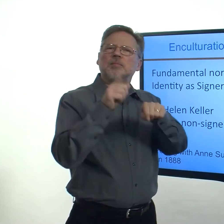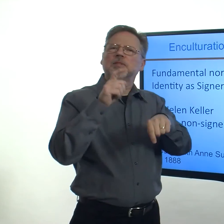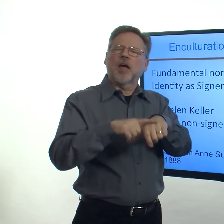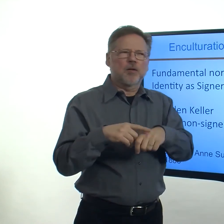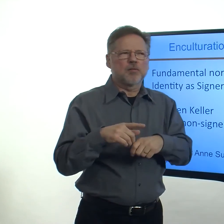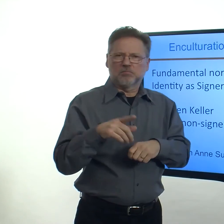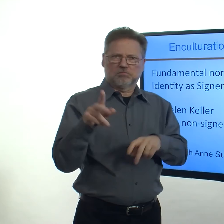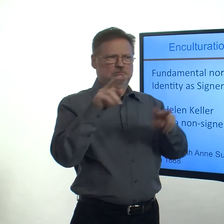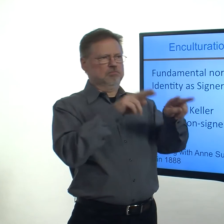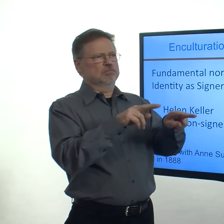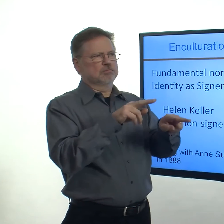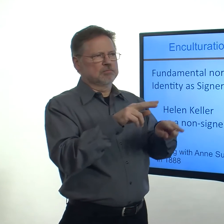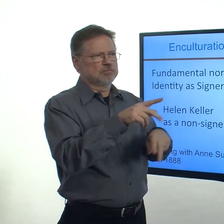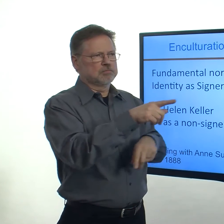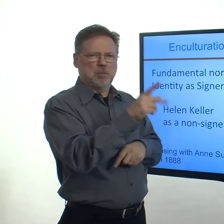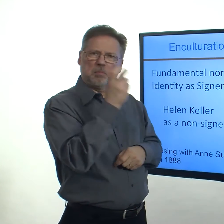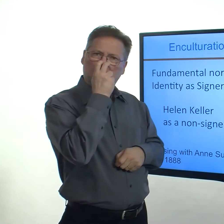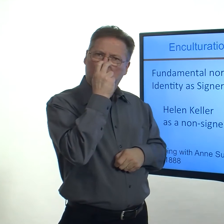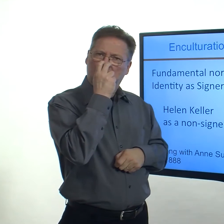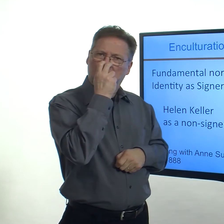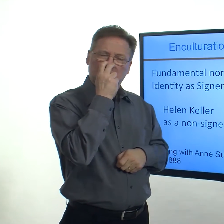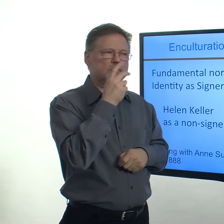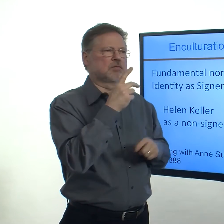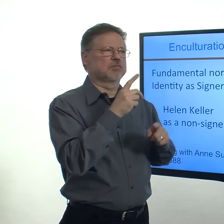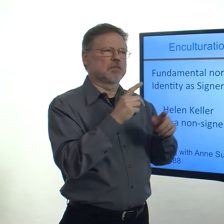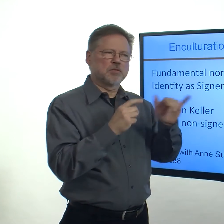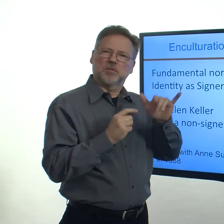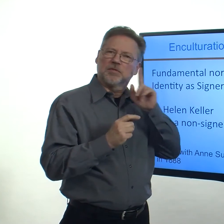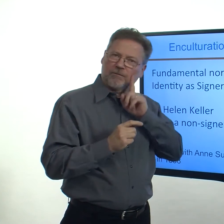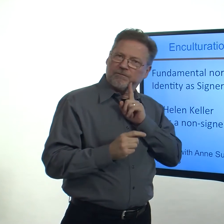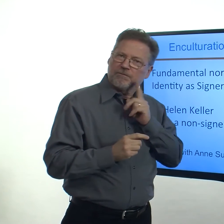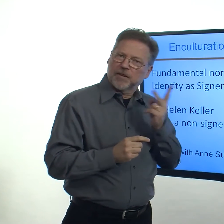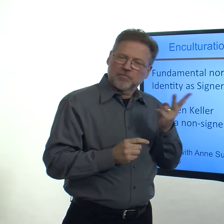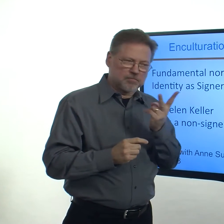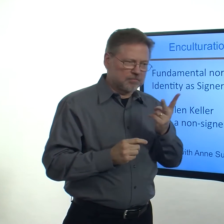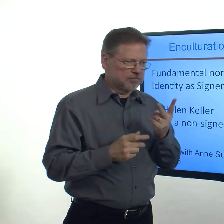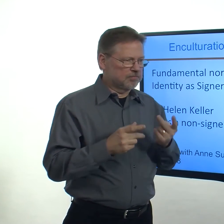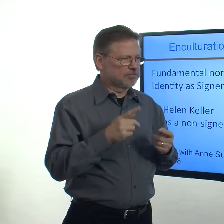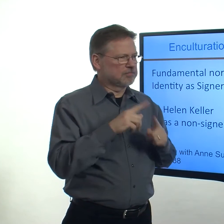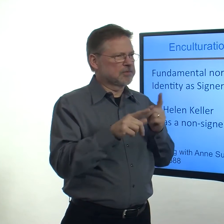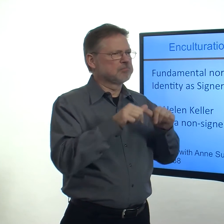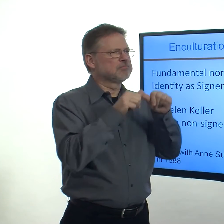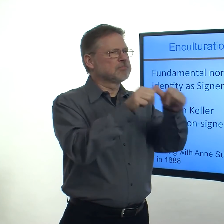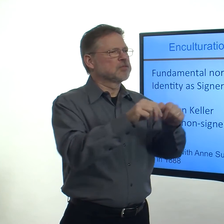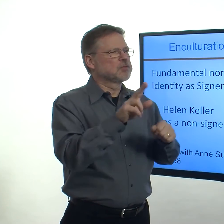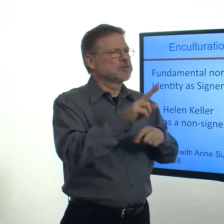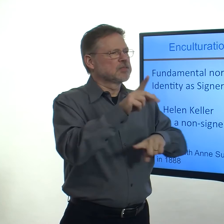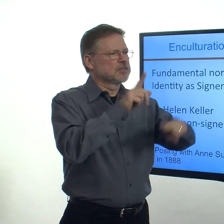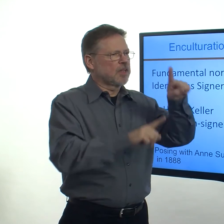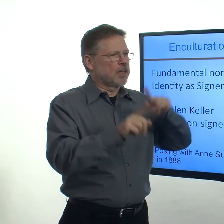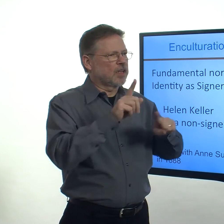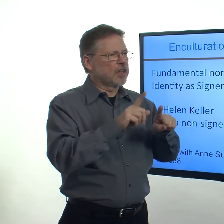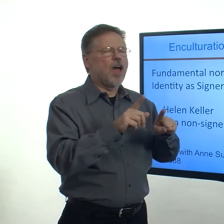So, at the same time, there are people who are blind and deaf but continue using sign